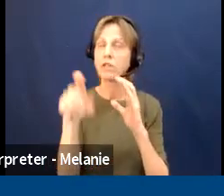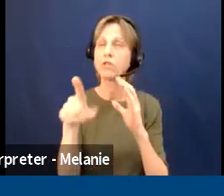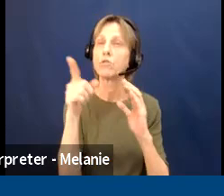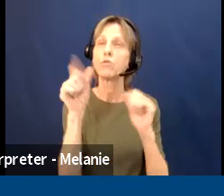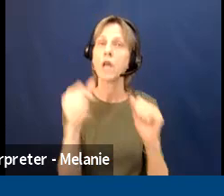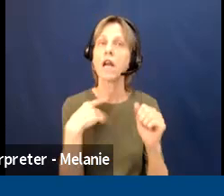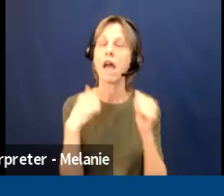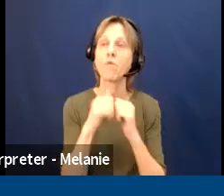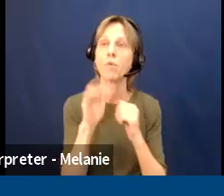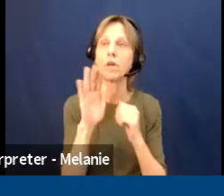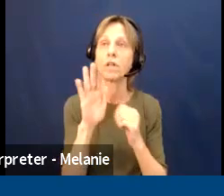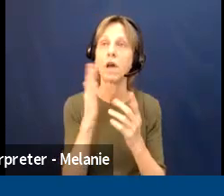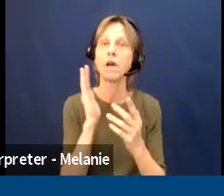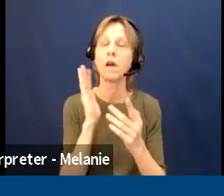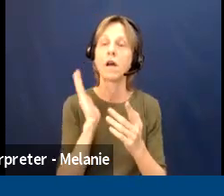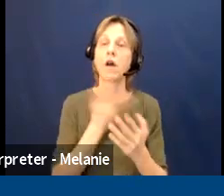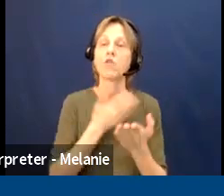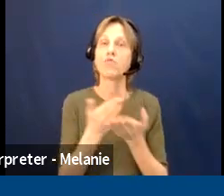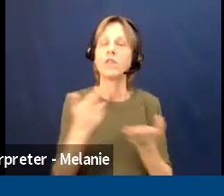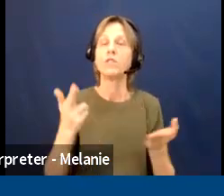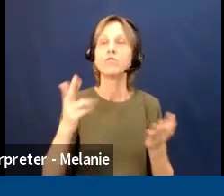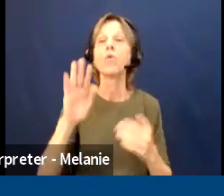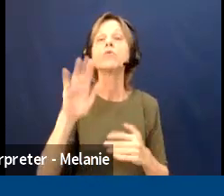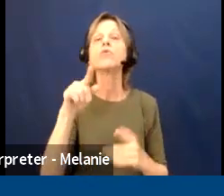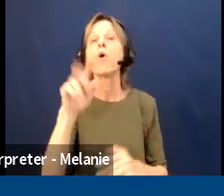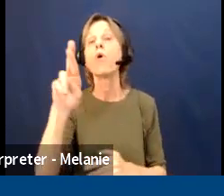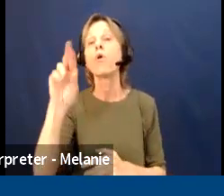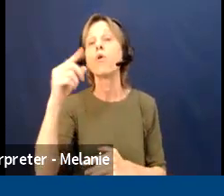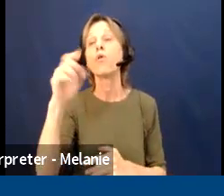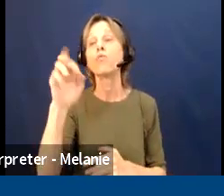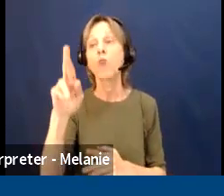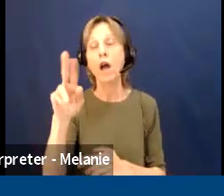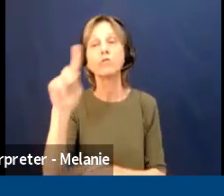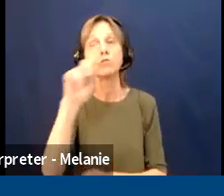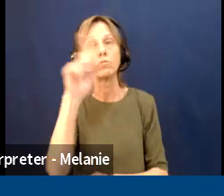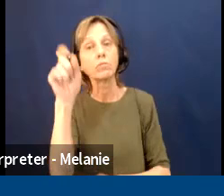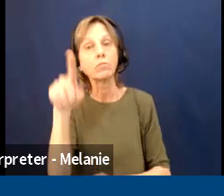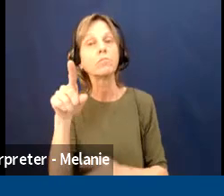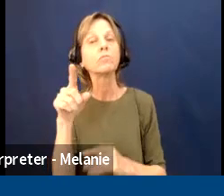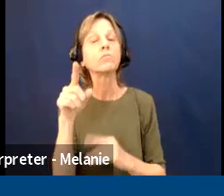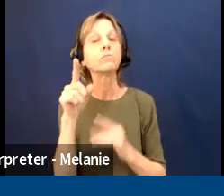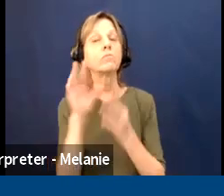uh first thing it looks like Roger asked a really poignant question about mitigation measures